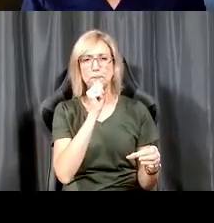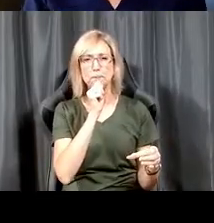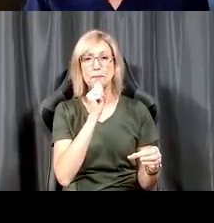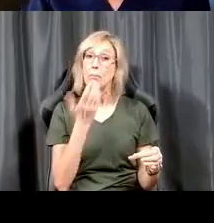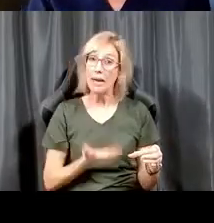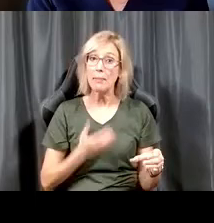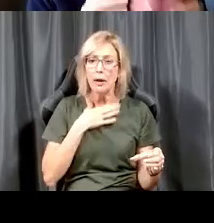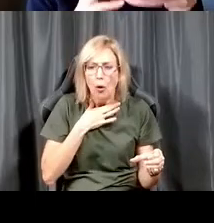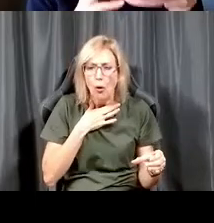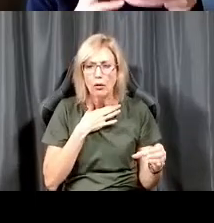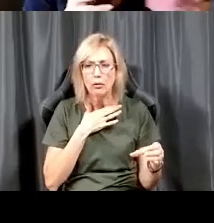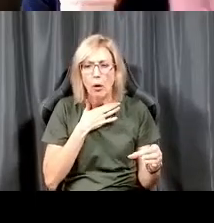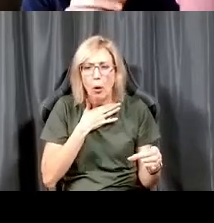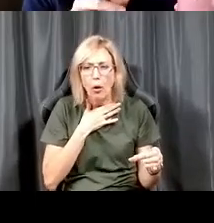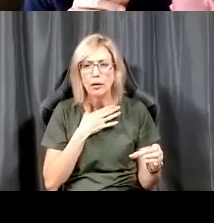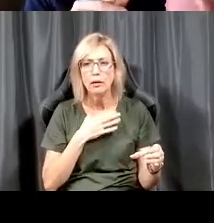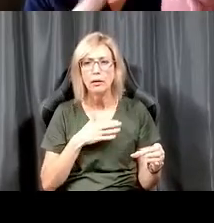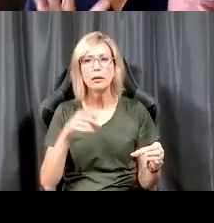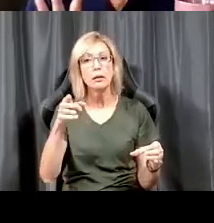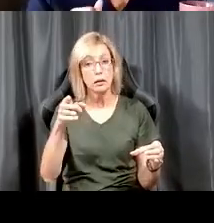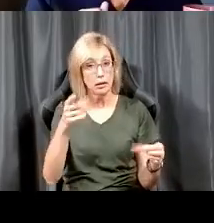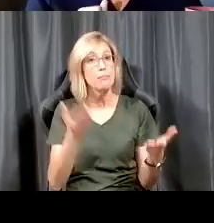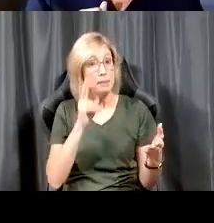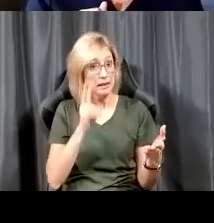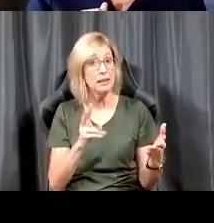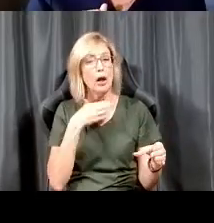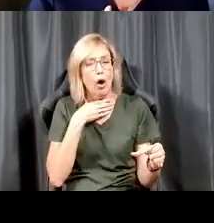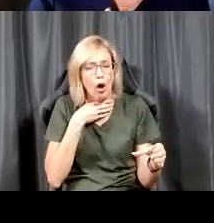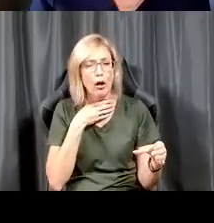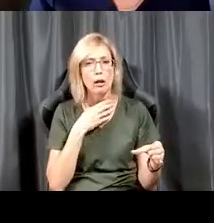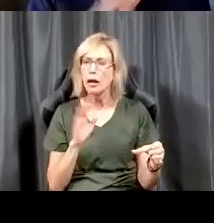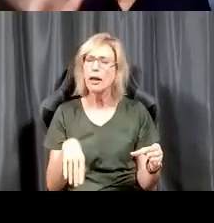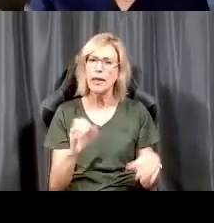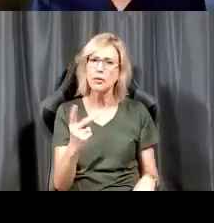You might see the ( gagging) it's okay. It's okay.